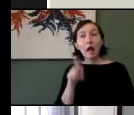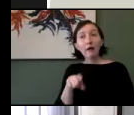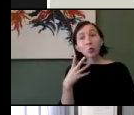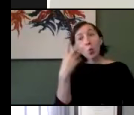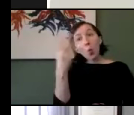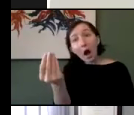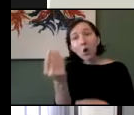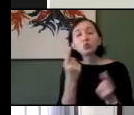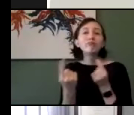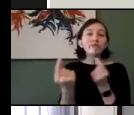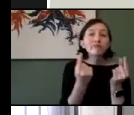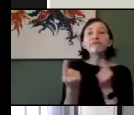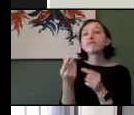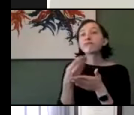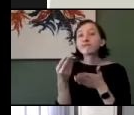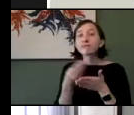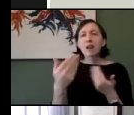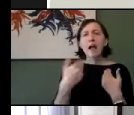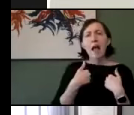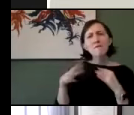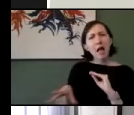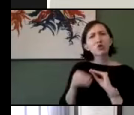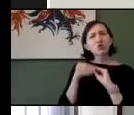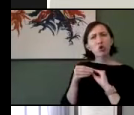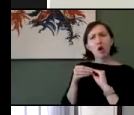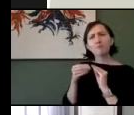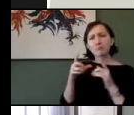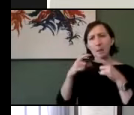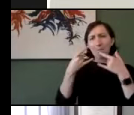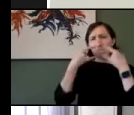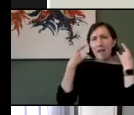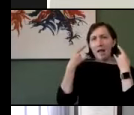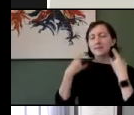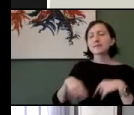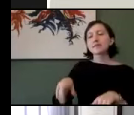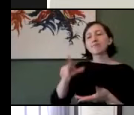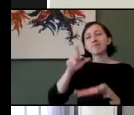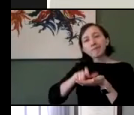and I have extra disposable masks in there, sanitizer and wet wipes.